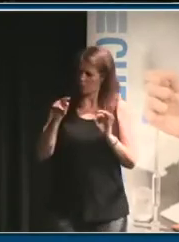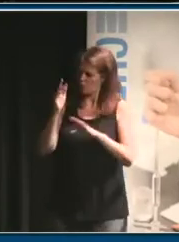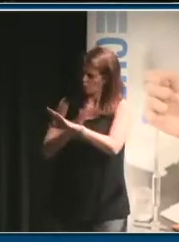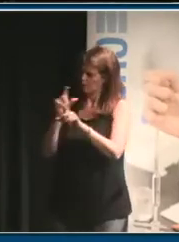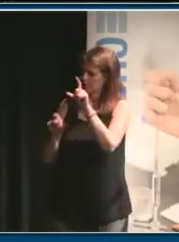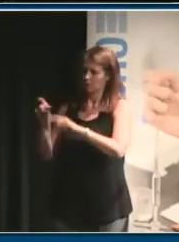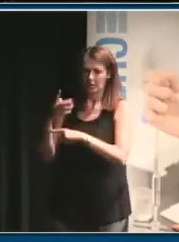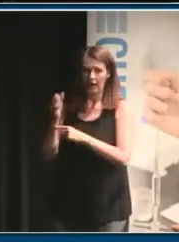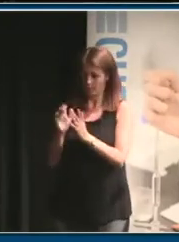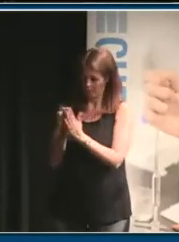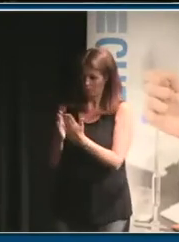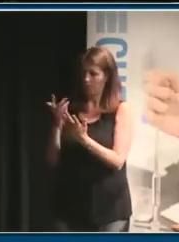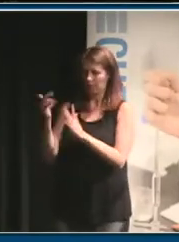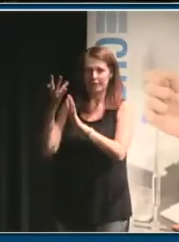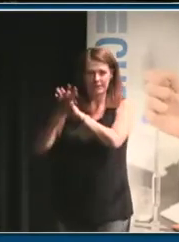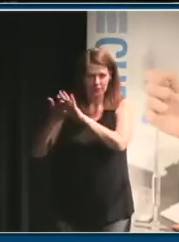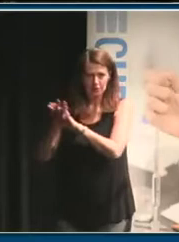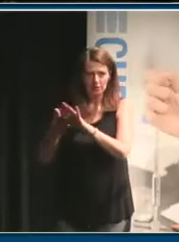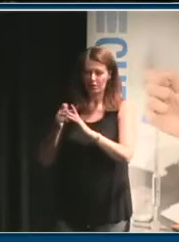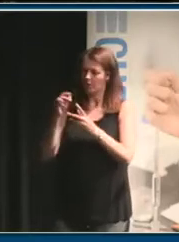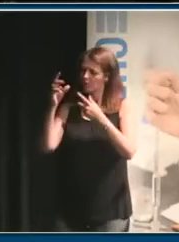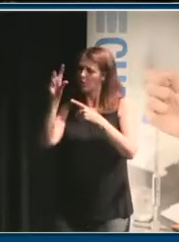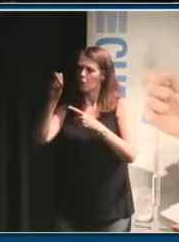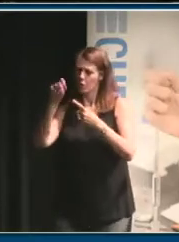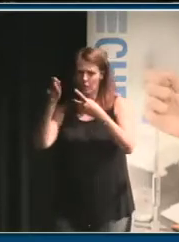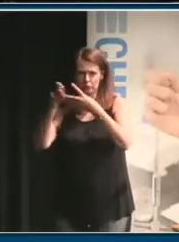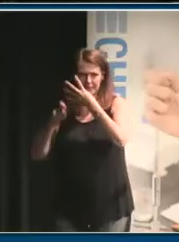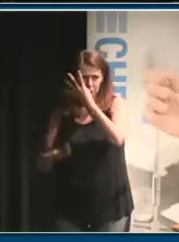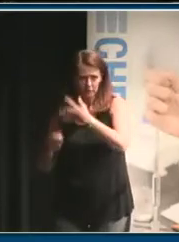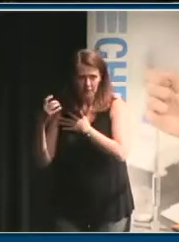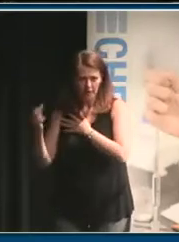actually a book, there's a definition there are 12 principles and so green chemistry actually